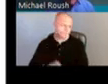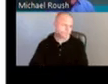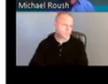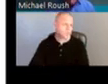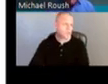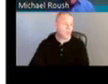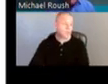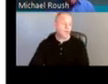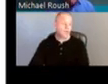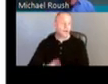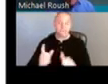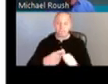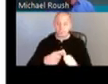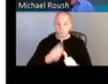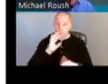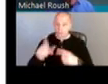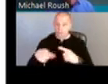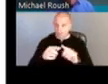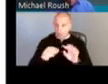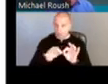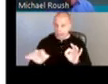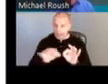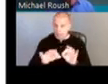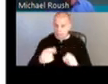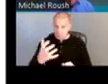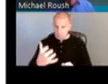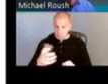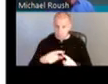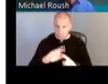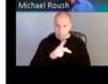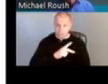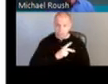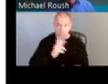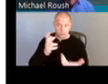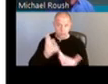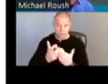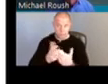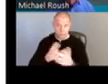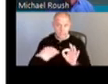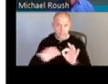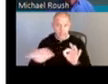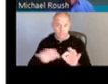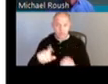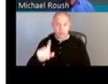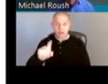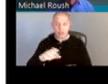all, captioning. If you wish to personalize the captioning, click the live transcript